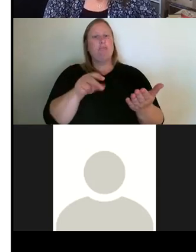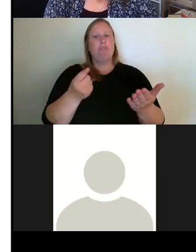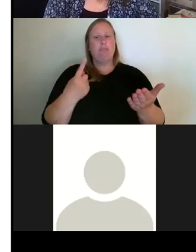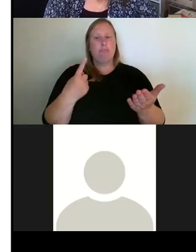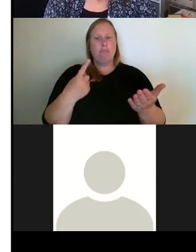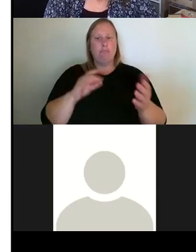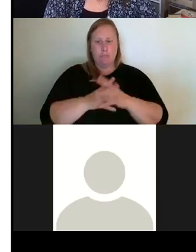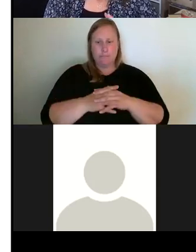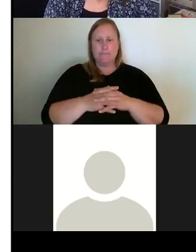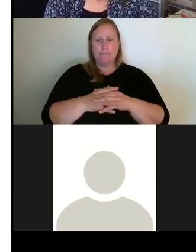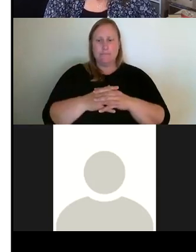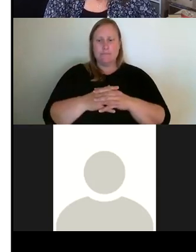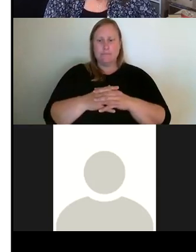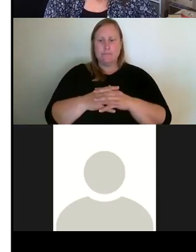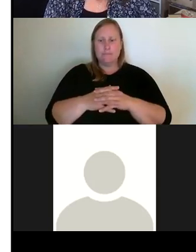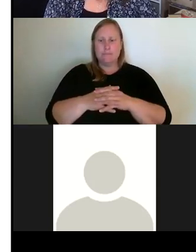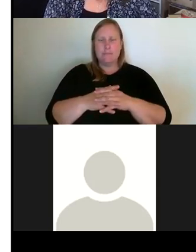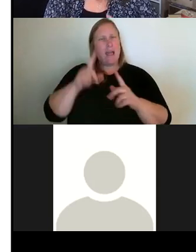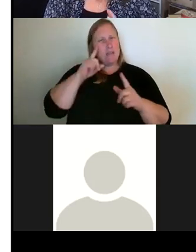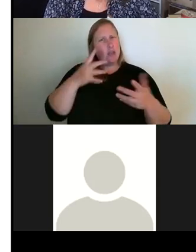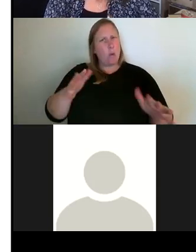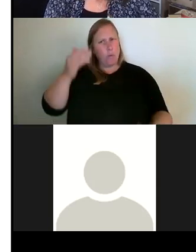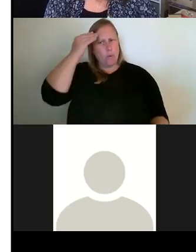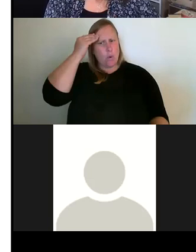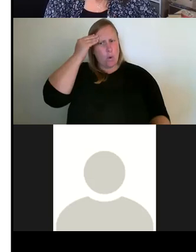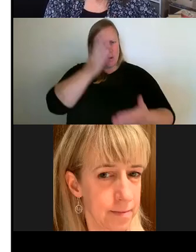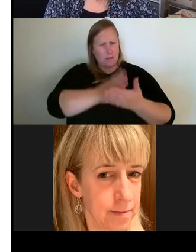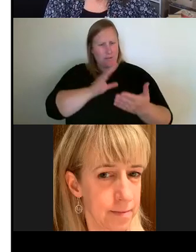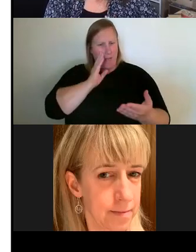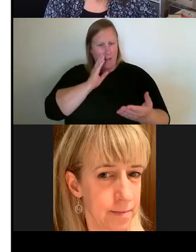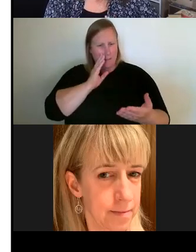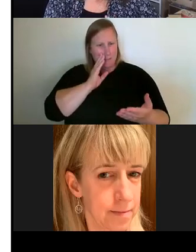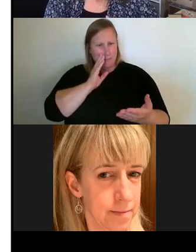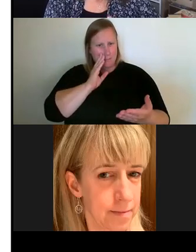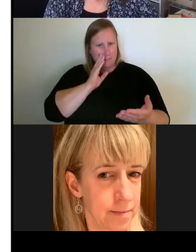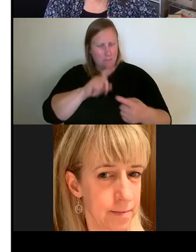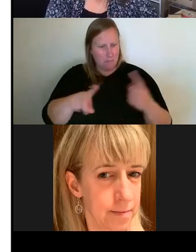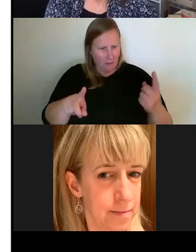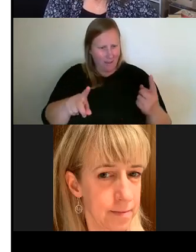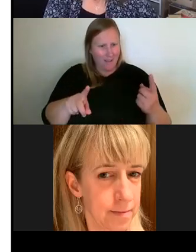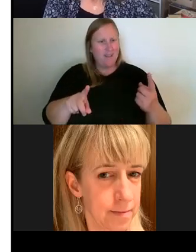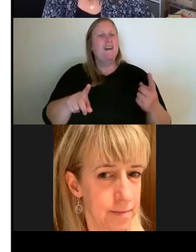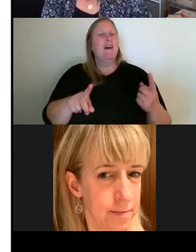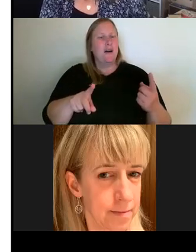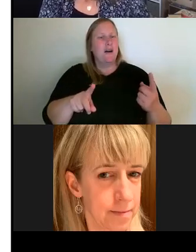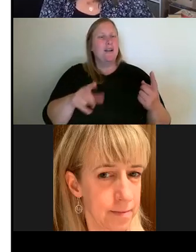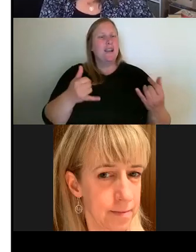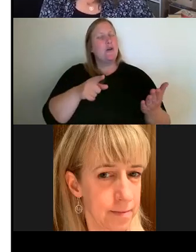I think some of these things you intuitively know, but now we are going to give you a little bit of a checklist.